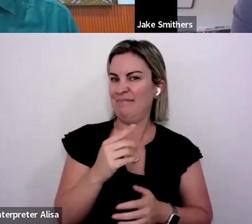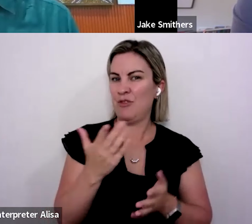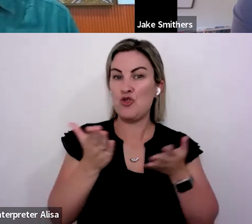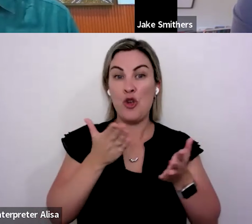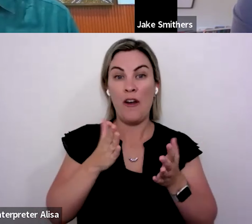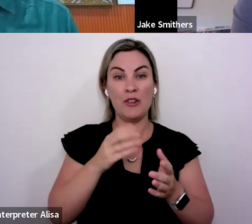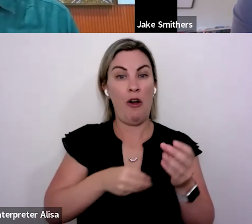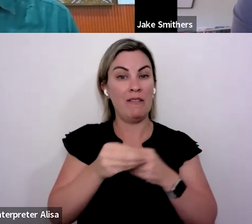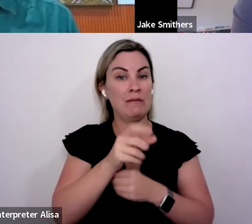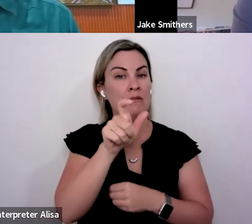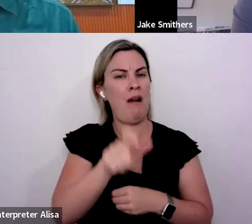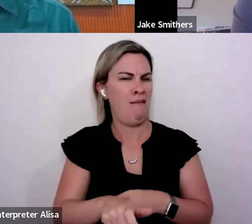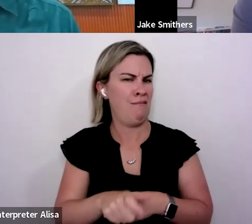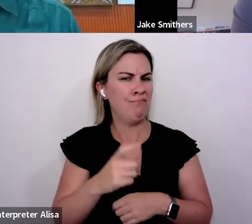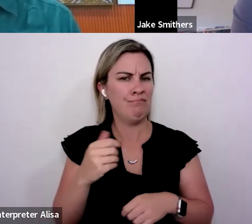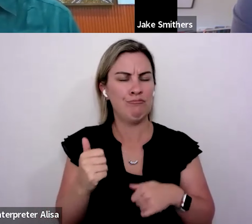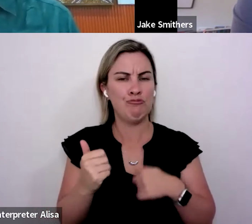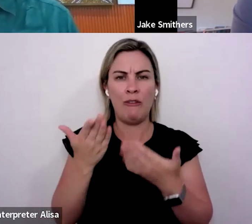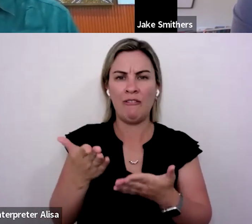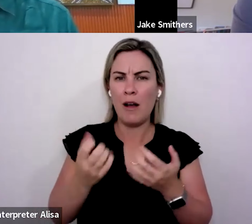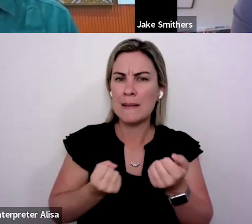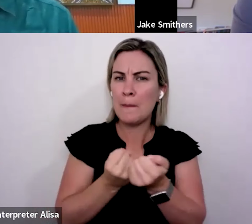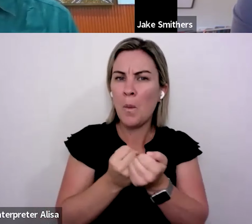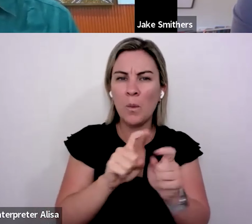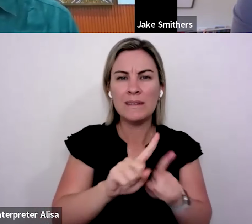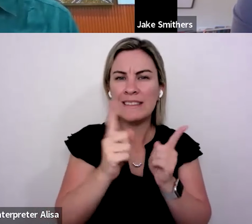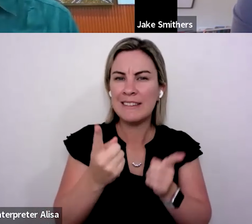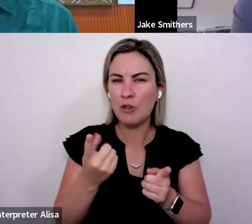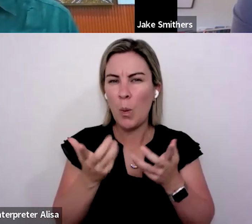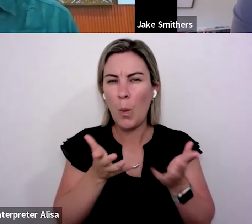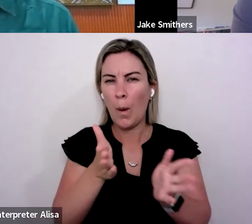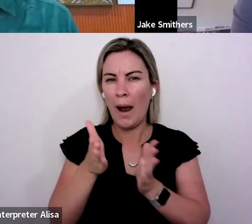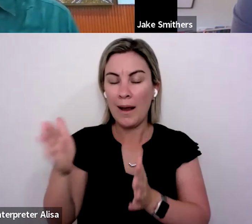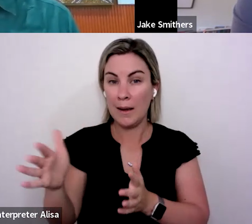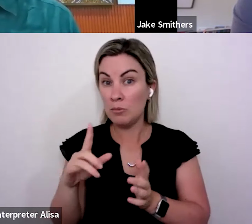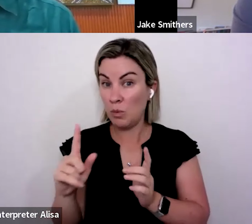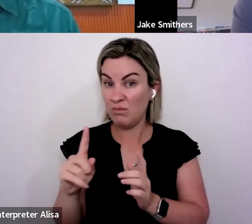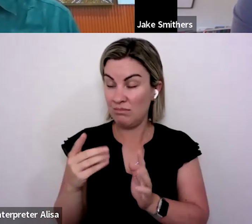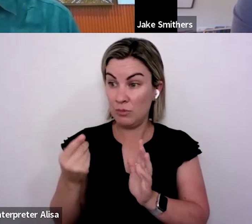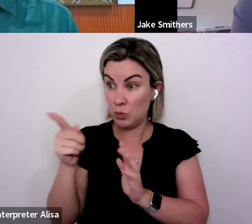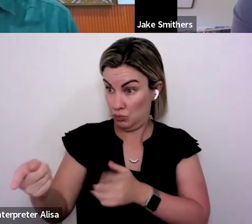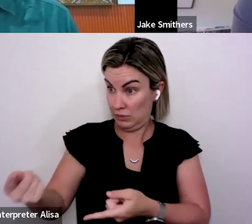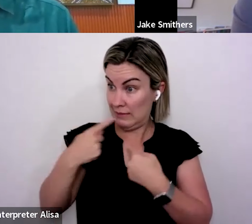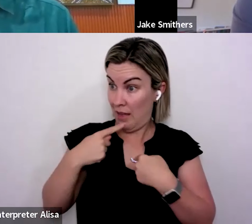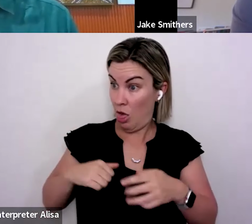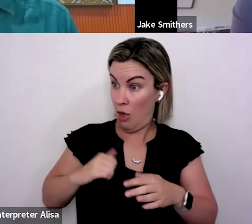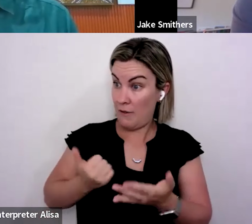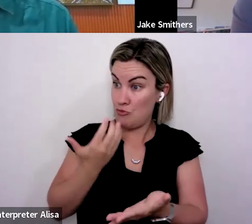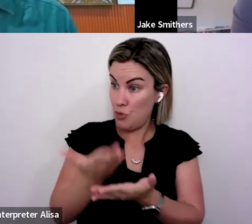including advice as to which funding opportunity best fits their proposal, as well as a general appraisal of applications.